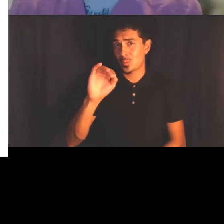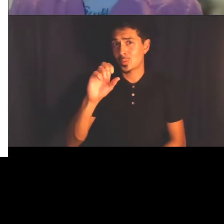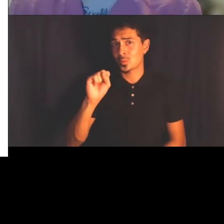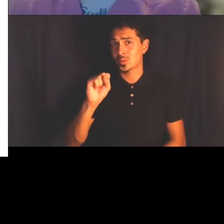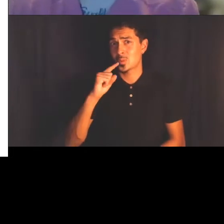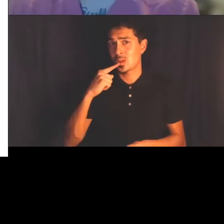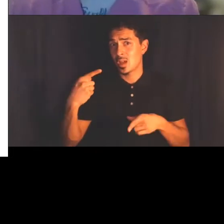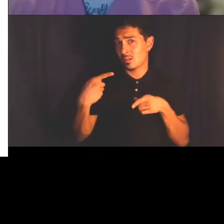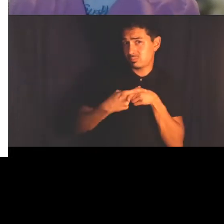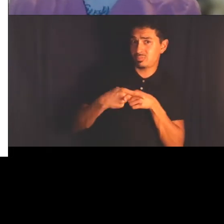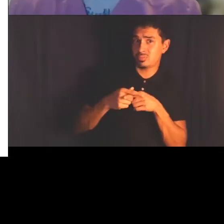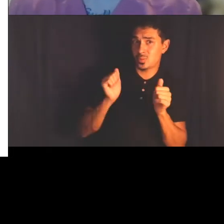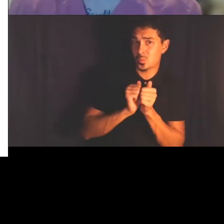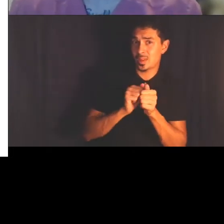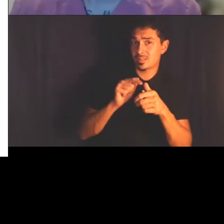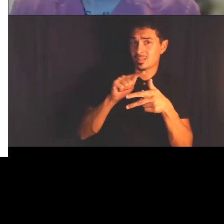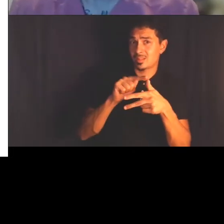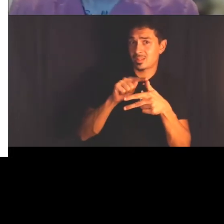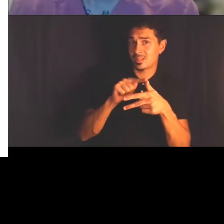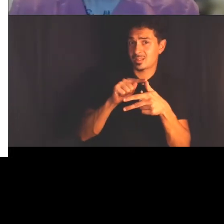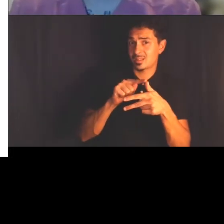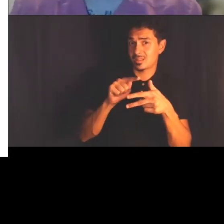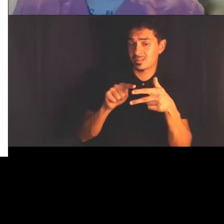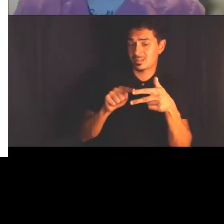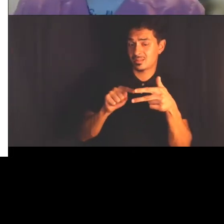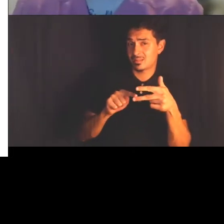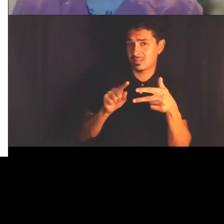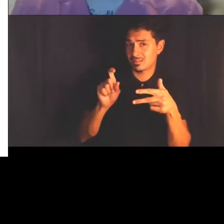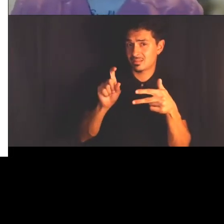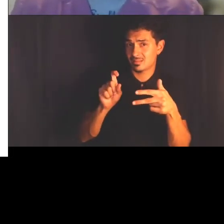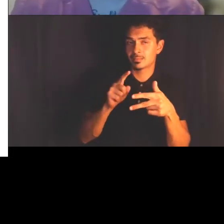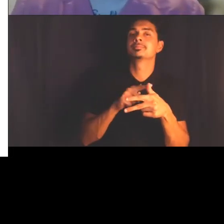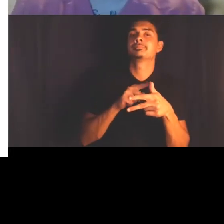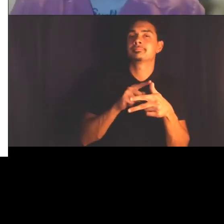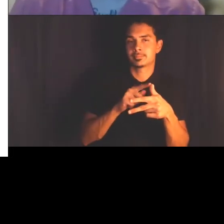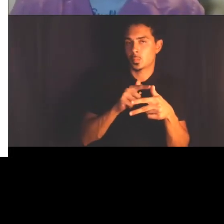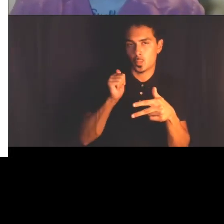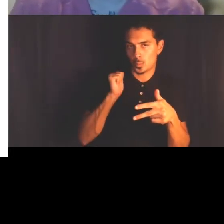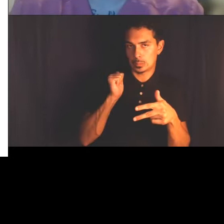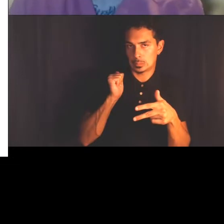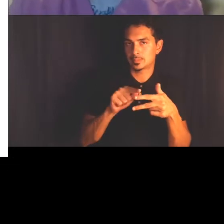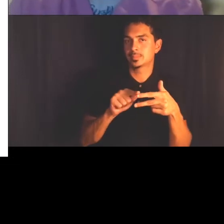with their other hormone therapy. They're also good for up to five days, and like I said,